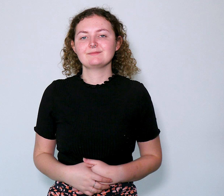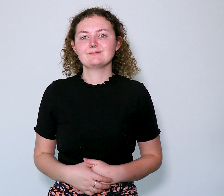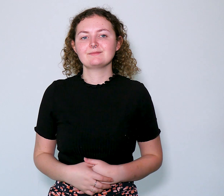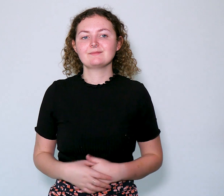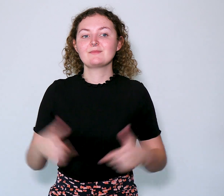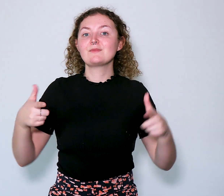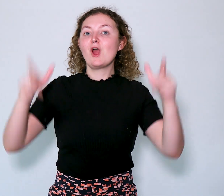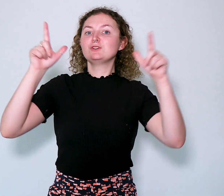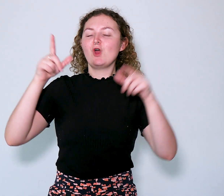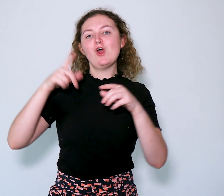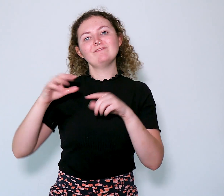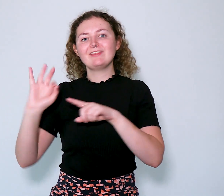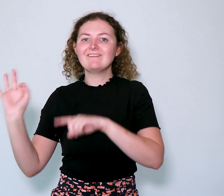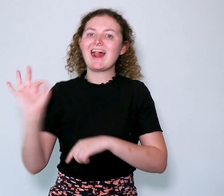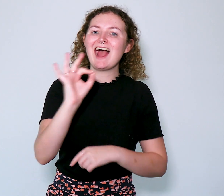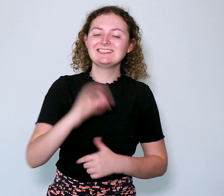Lord of the Flies